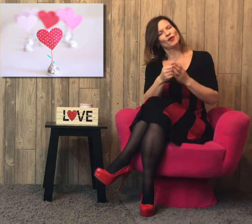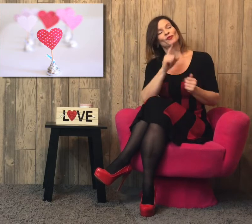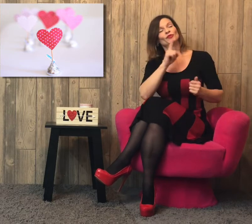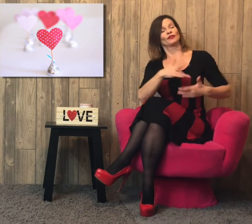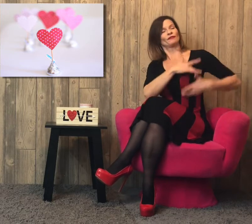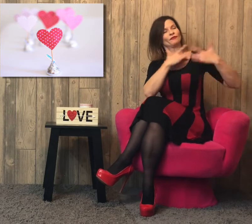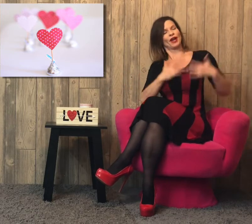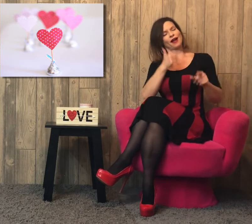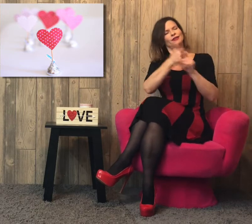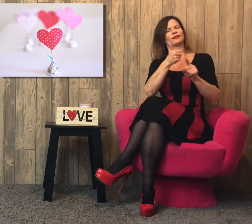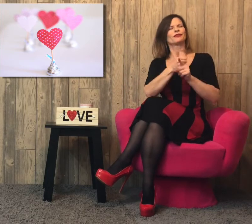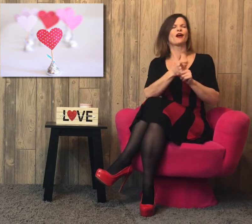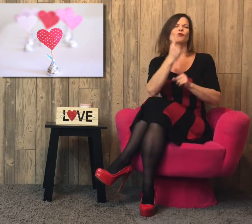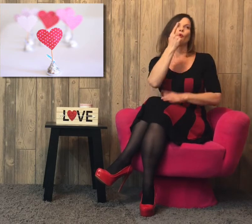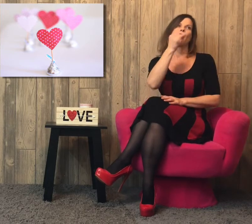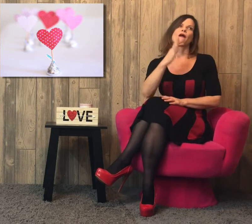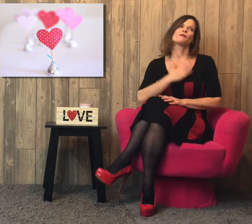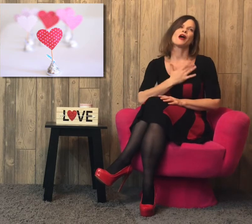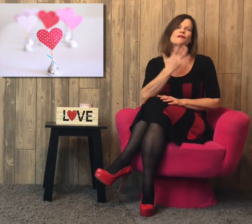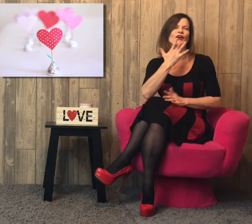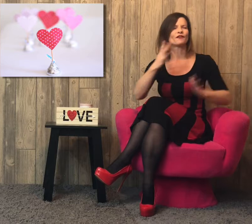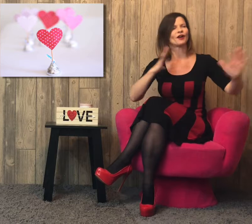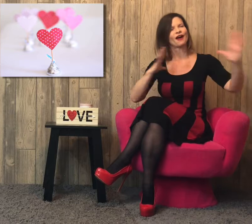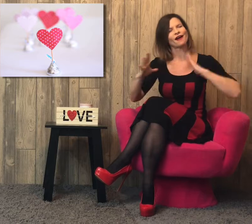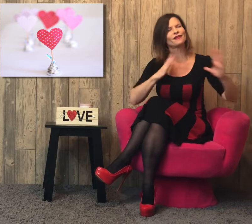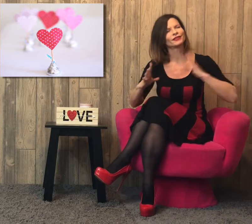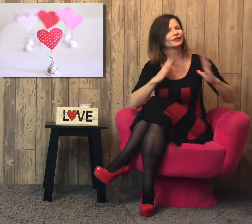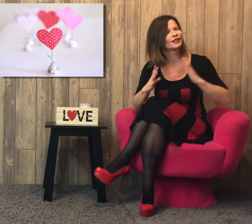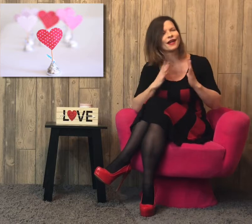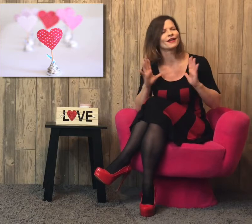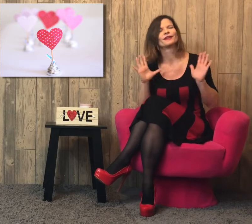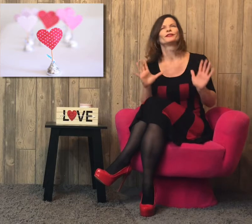Anyway, Valentine's Day is really one of my favorite holidays.